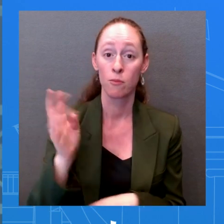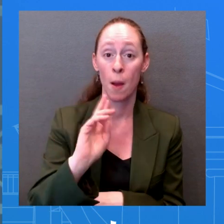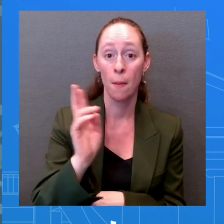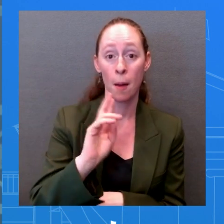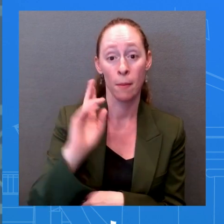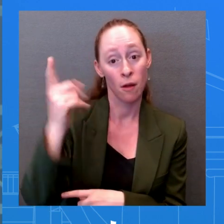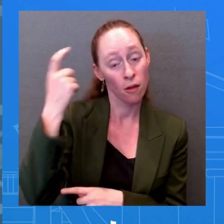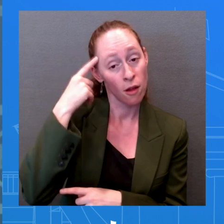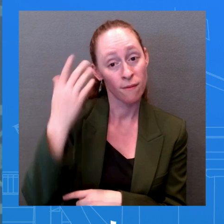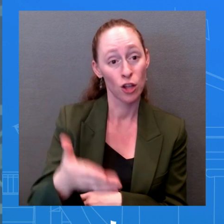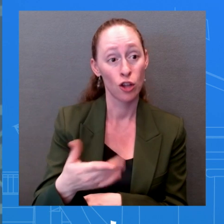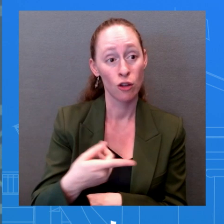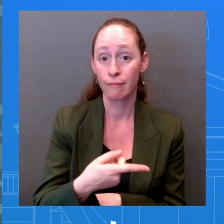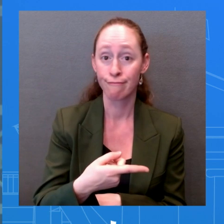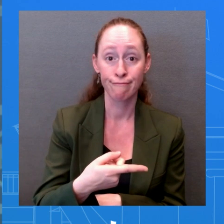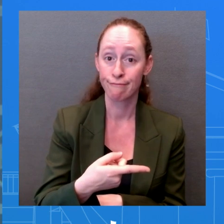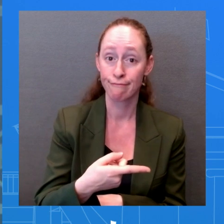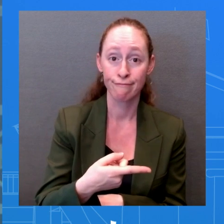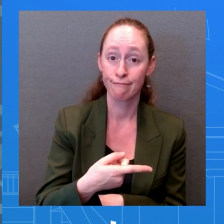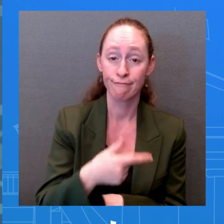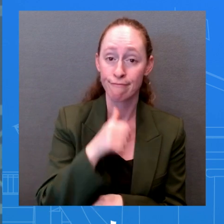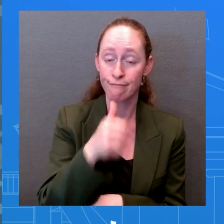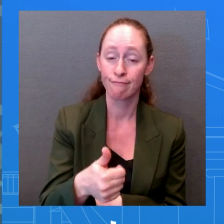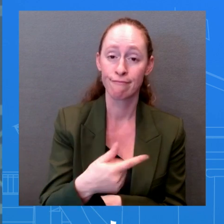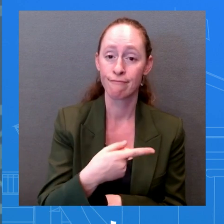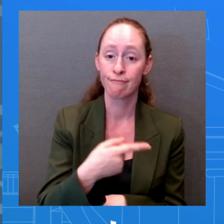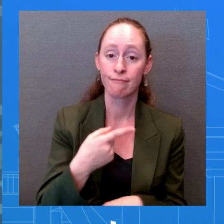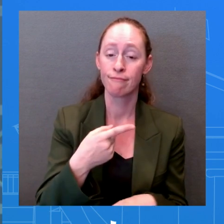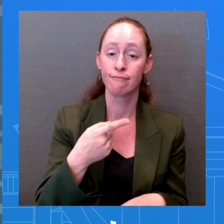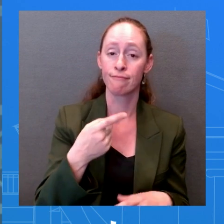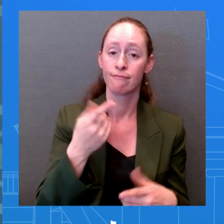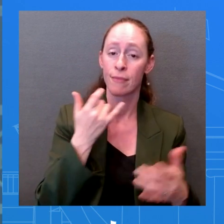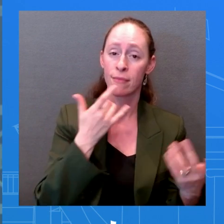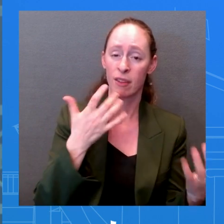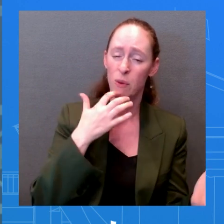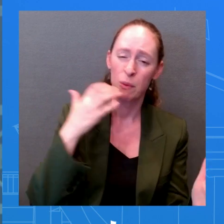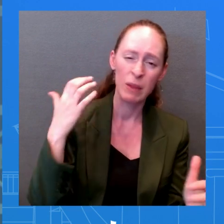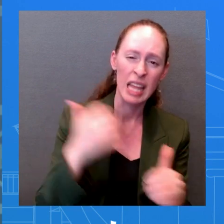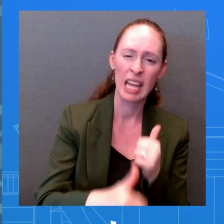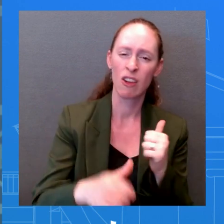It is cruel what they're doing to children and to families.